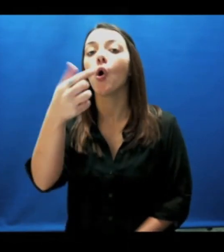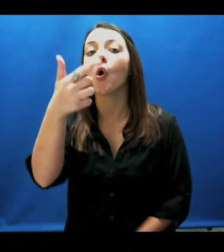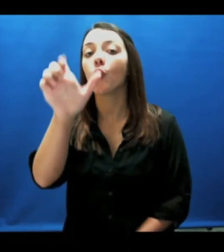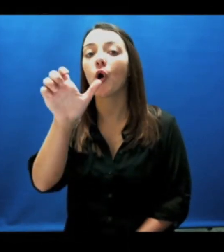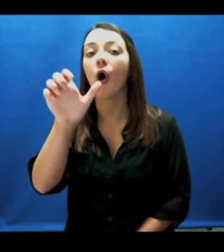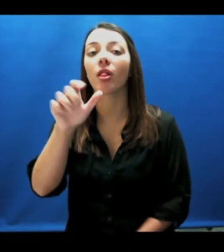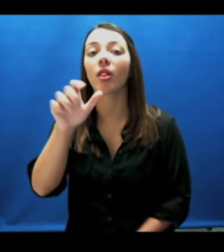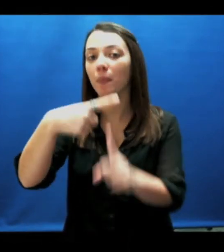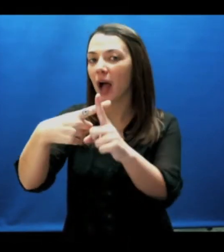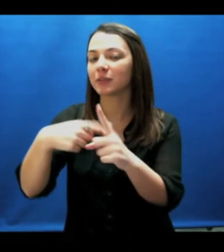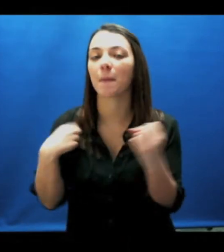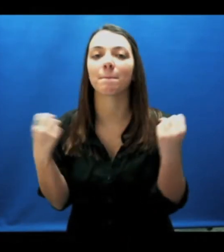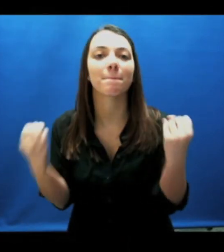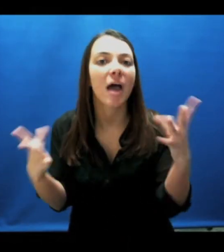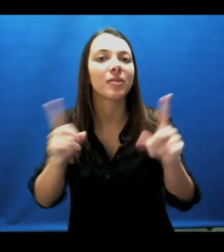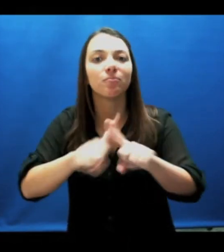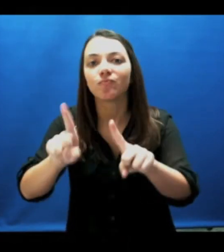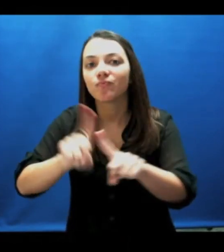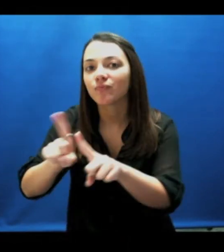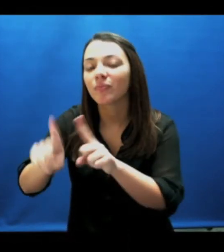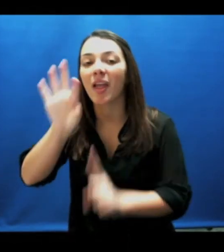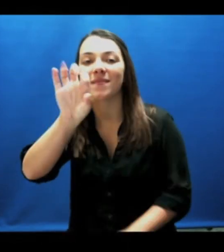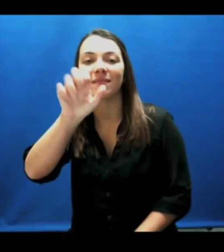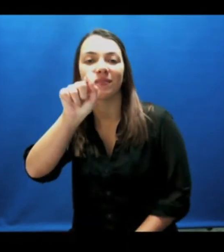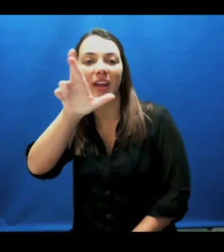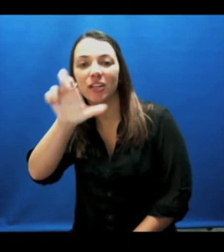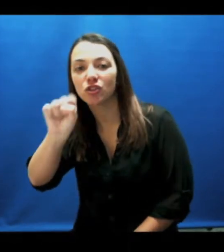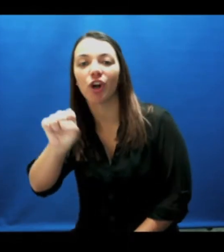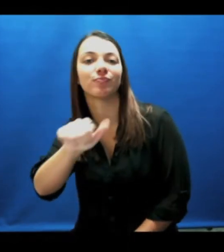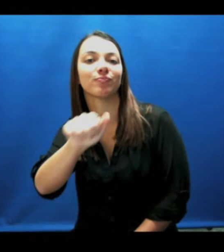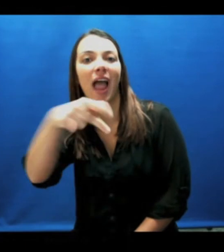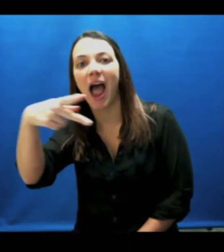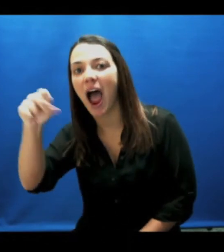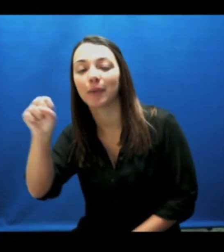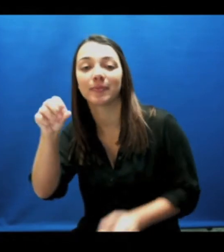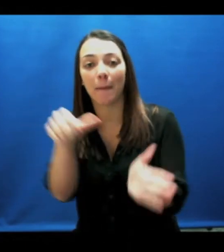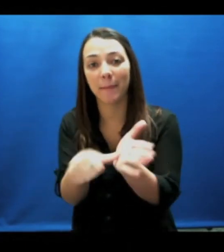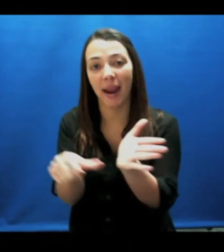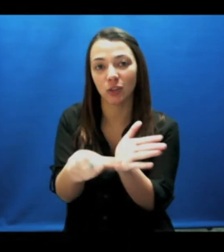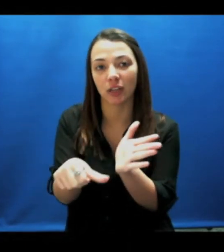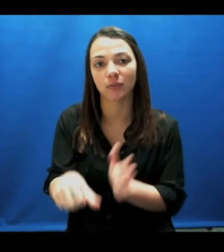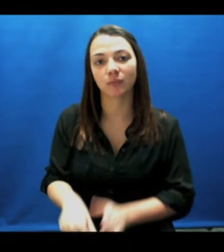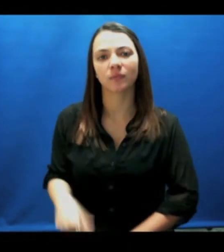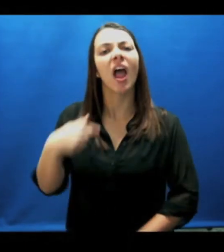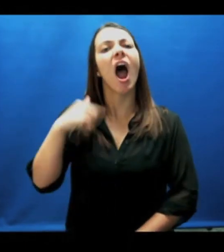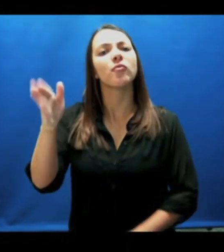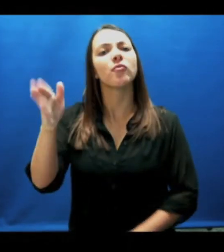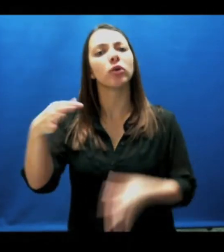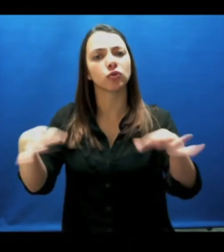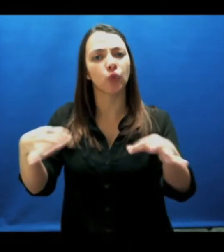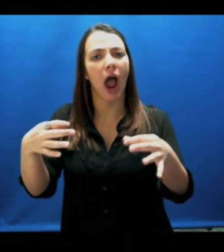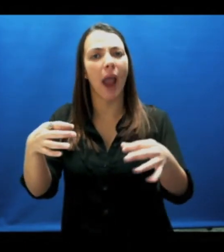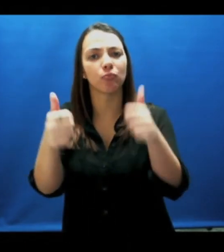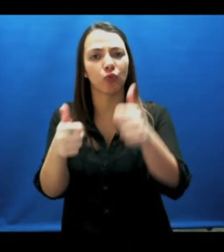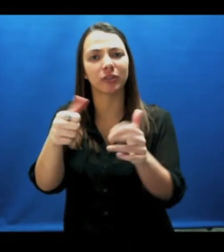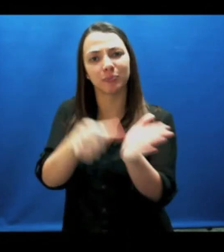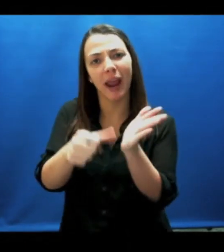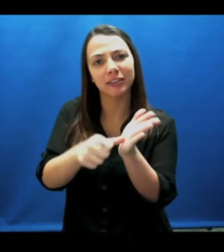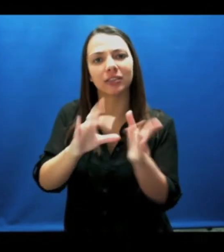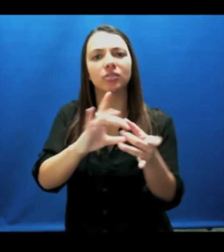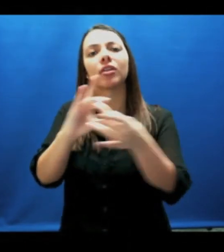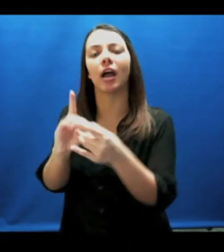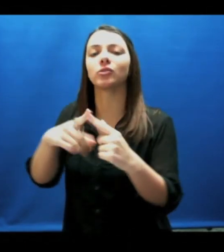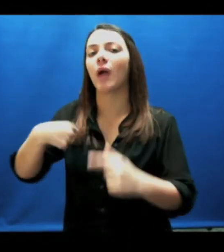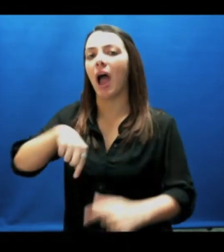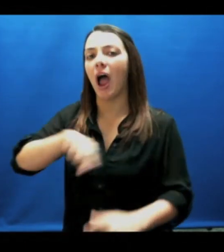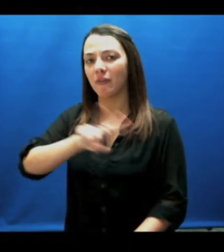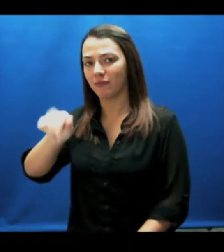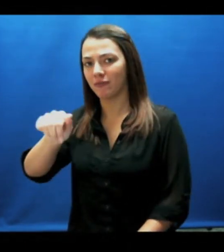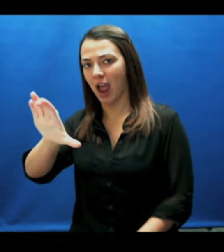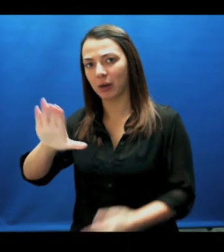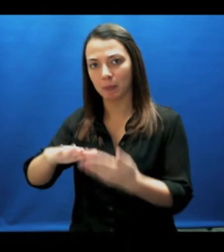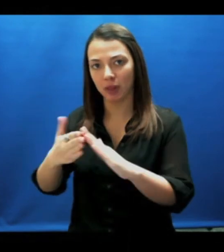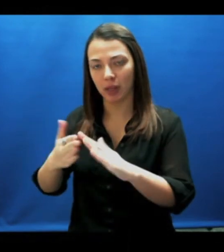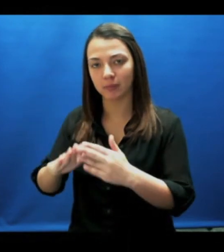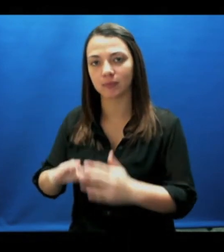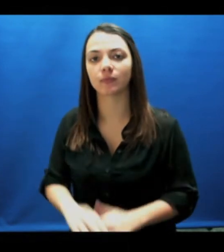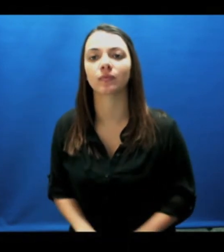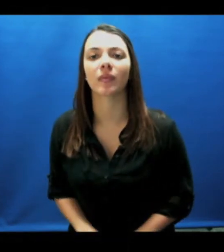Google+ has a lot of features, apps, and pages. I will describe the features that connects to our community